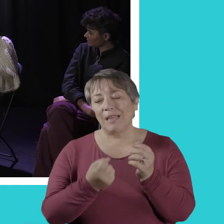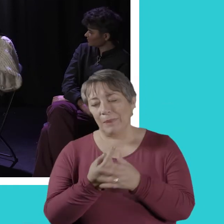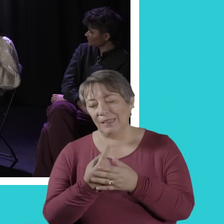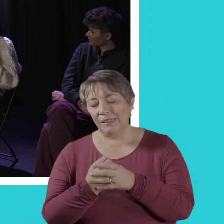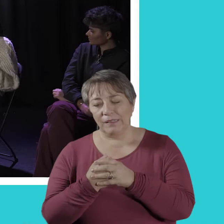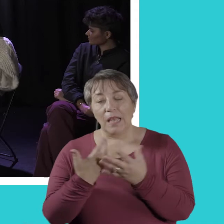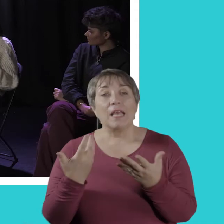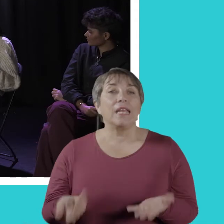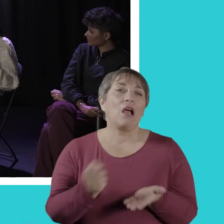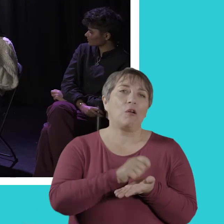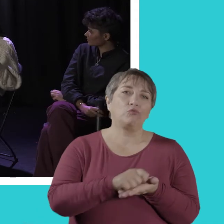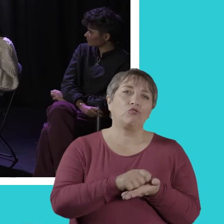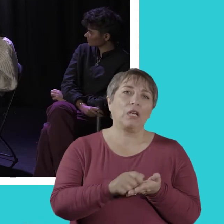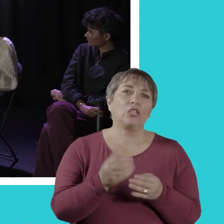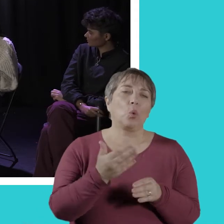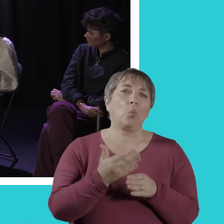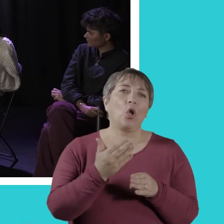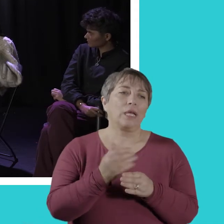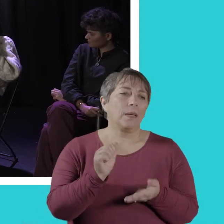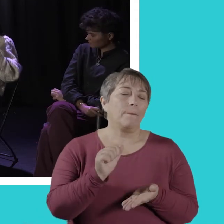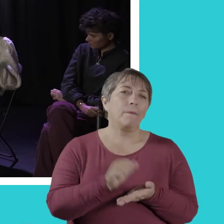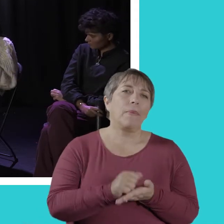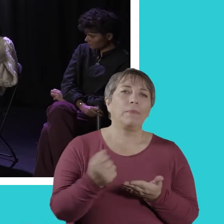kind of working publishing within media and those are the worlds I encounter. So those the kind